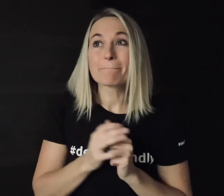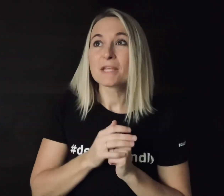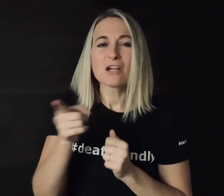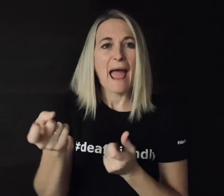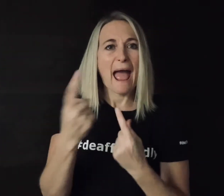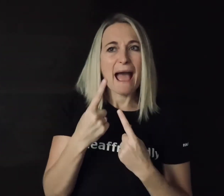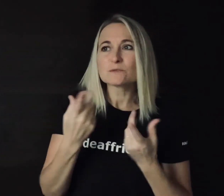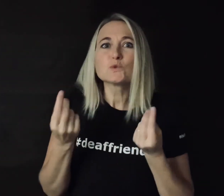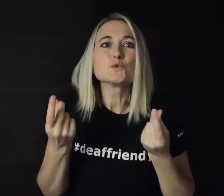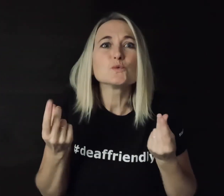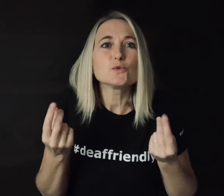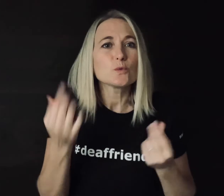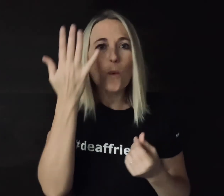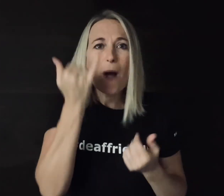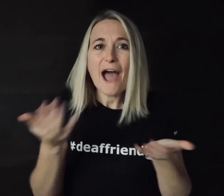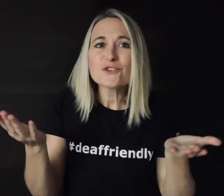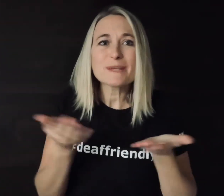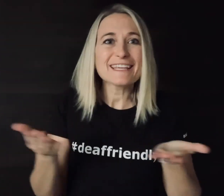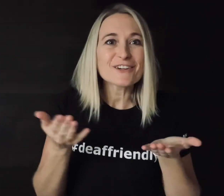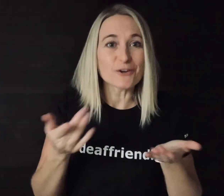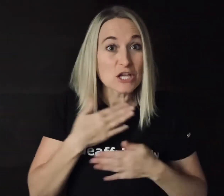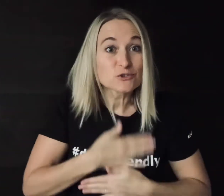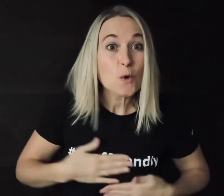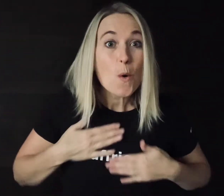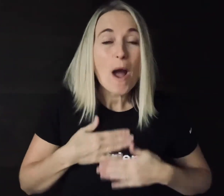She asked my reason why I was here and whether I was enjoying myself